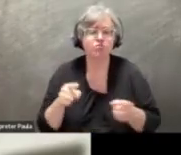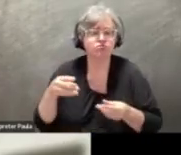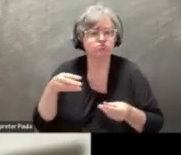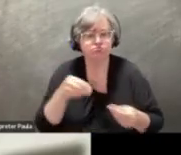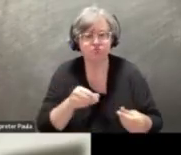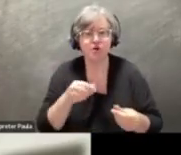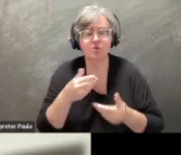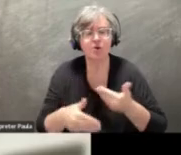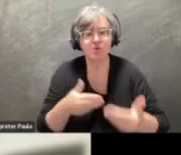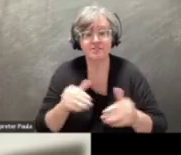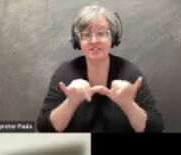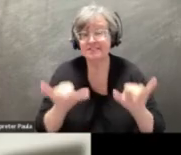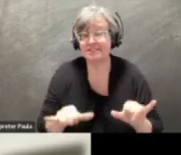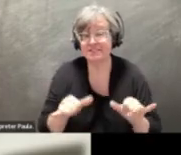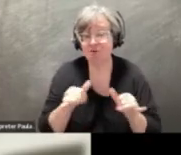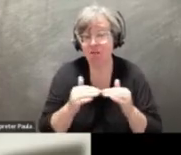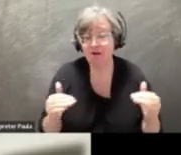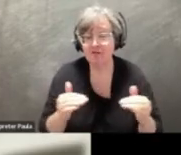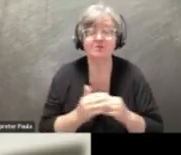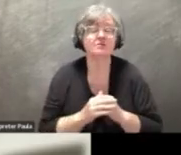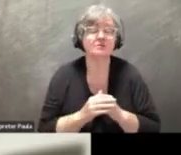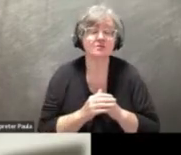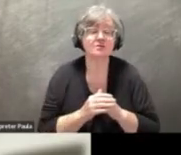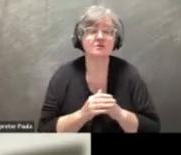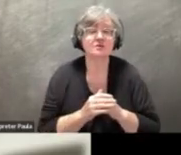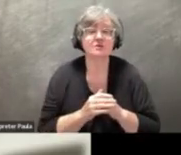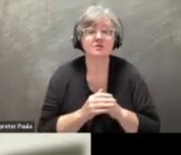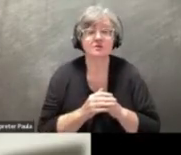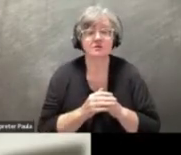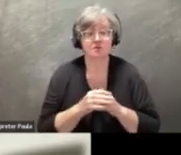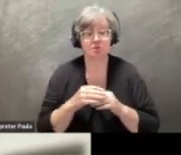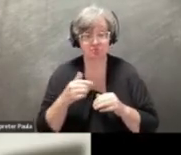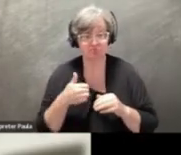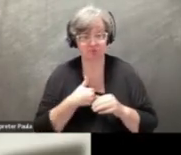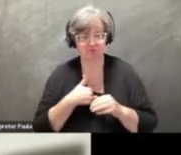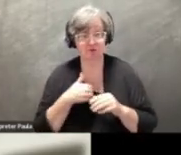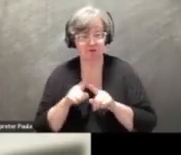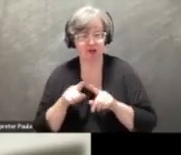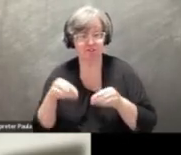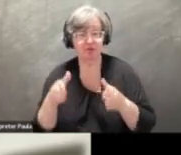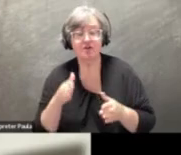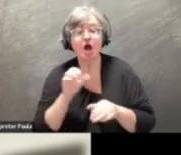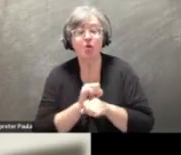systems level? You know, as a provider, I would work in different catchment areas. Each